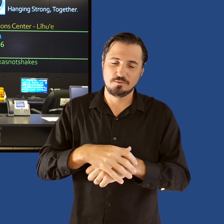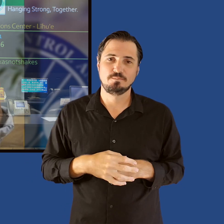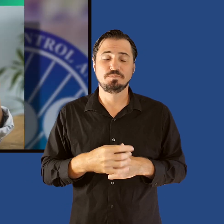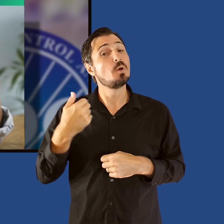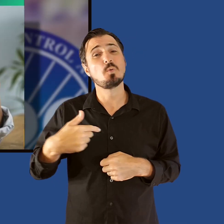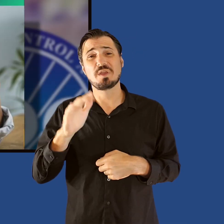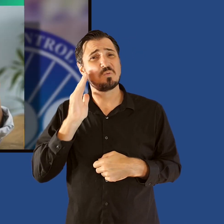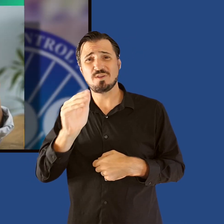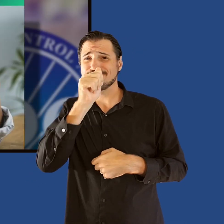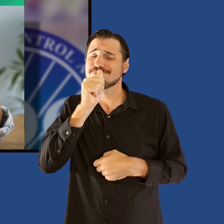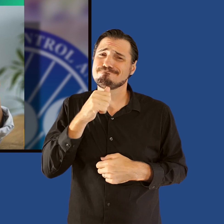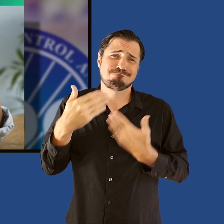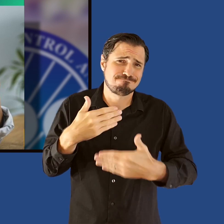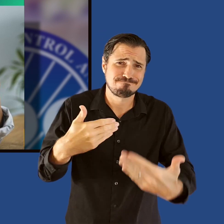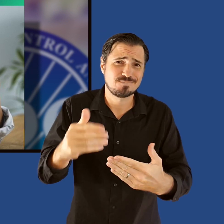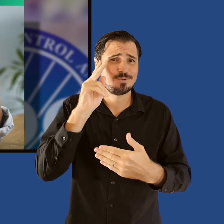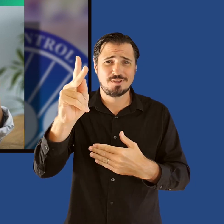Stay home as much as possible.